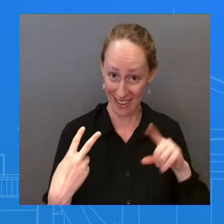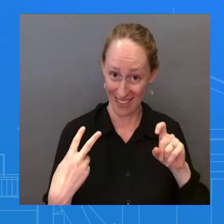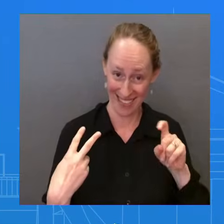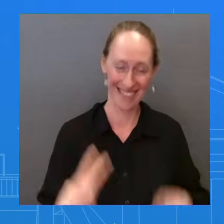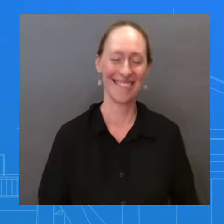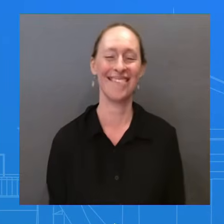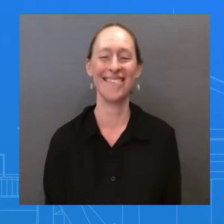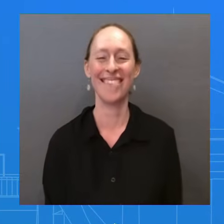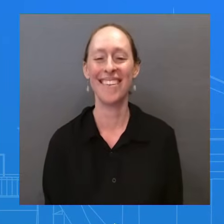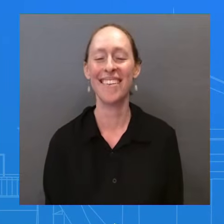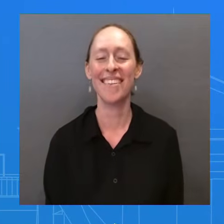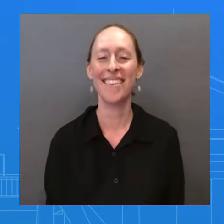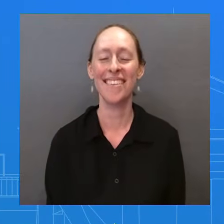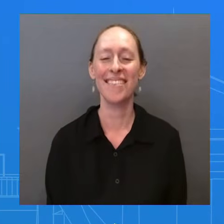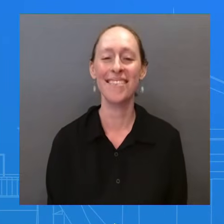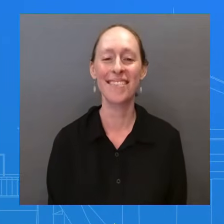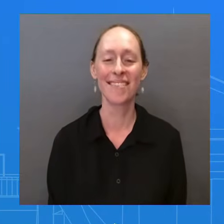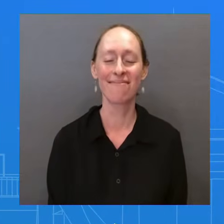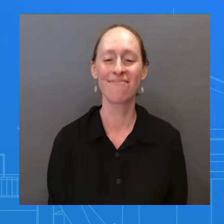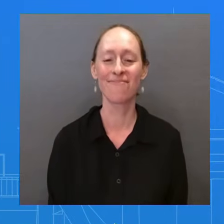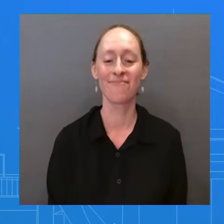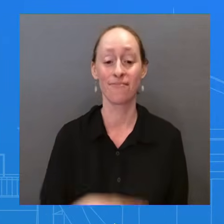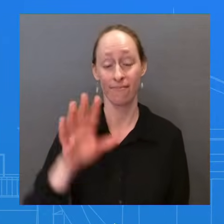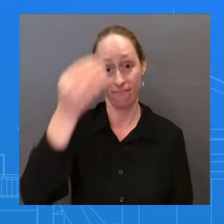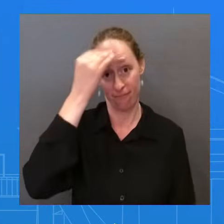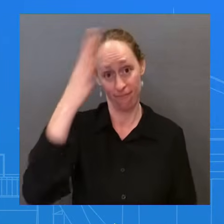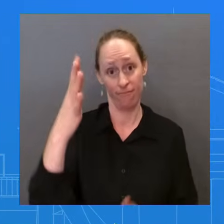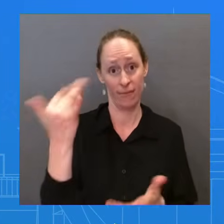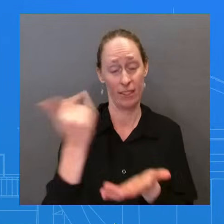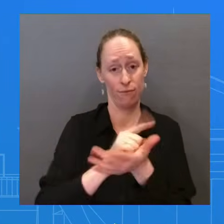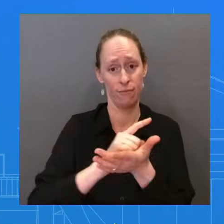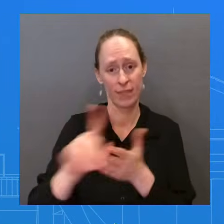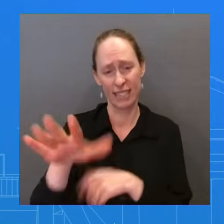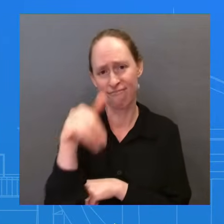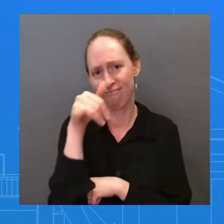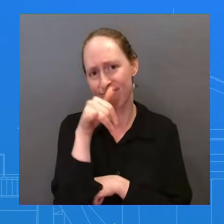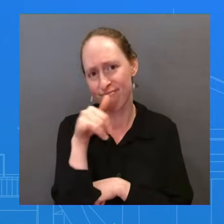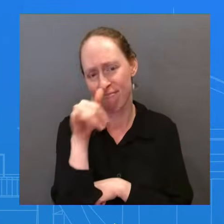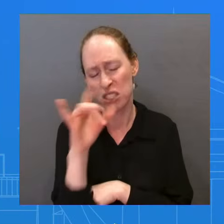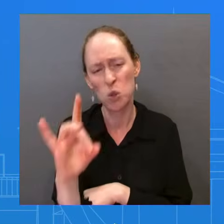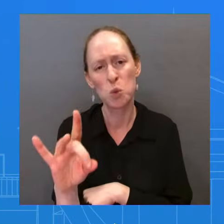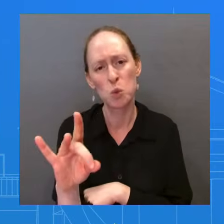Russia has continued to wage just a brutal, completely unprovoked war against Ukraine,